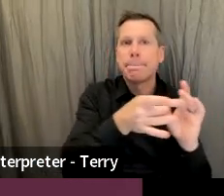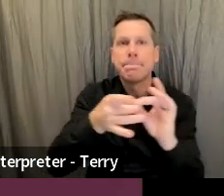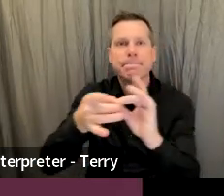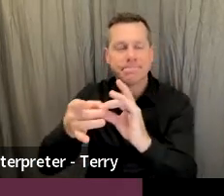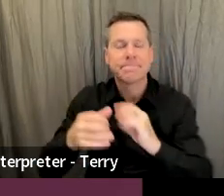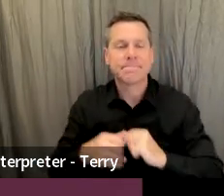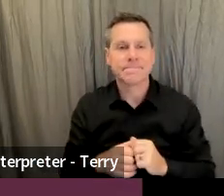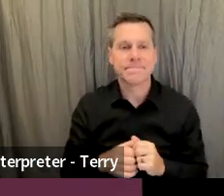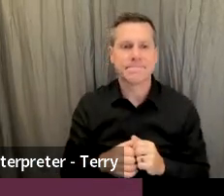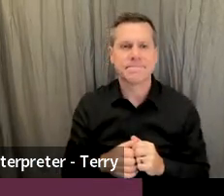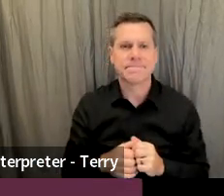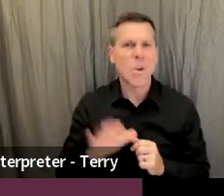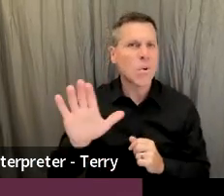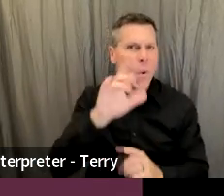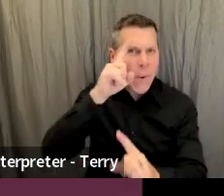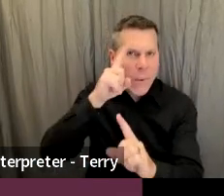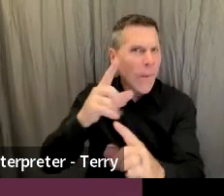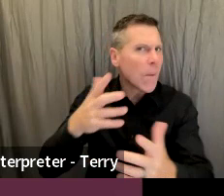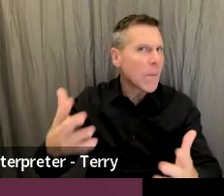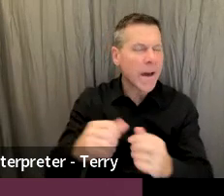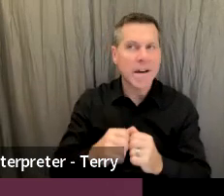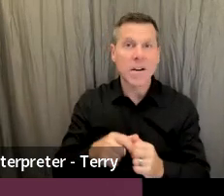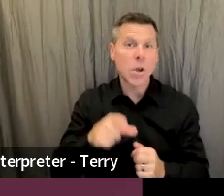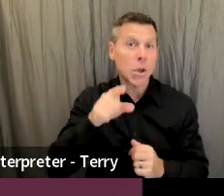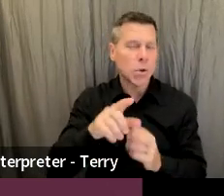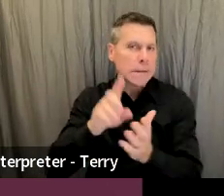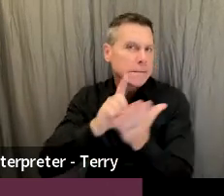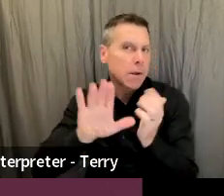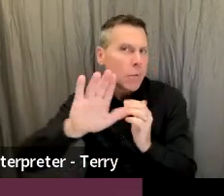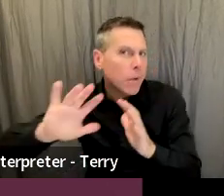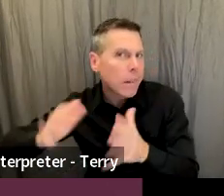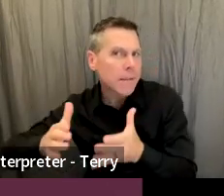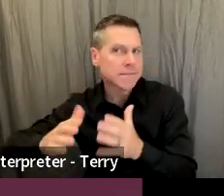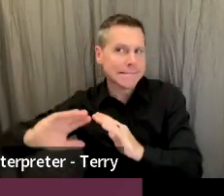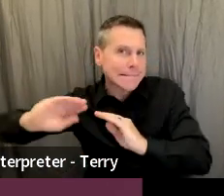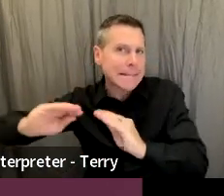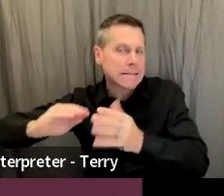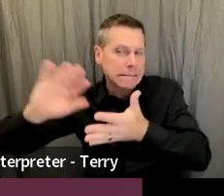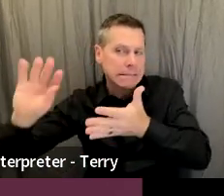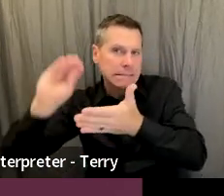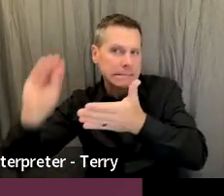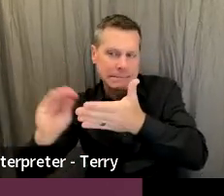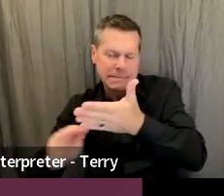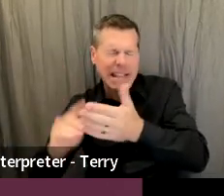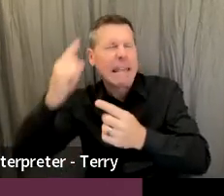So what do you want to look for as you're creating your syllabus? And so there's different categories and things to consider